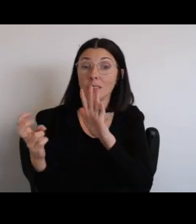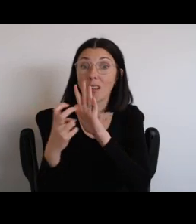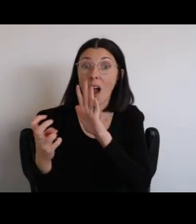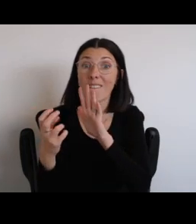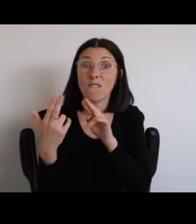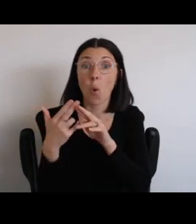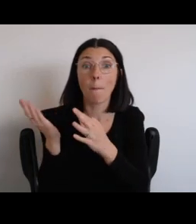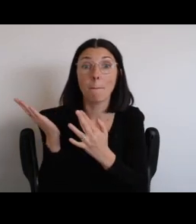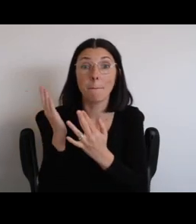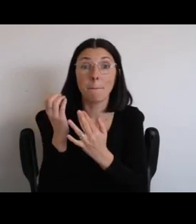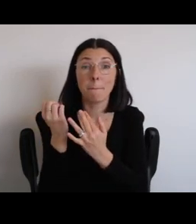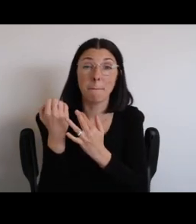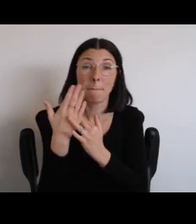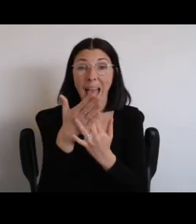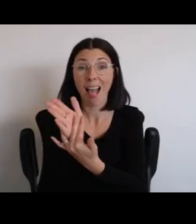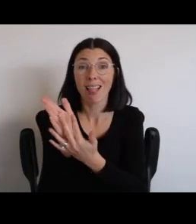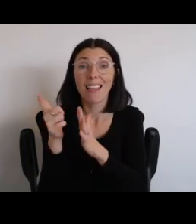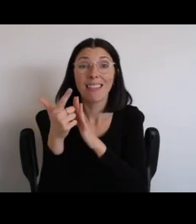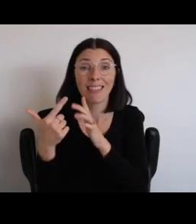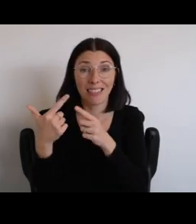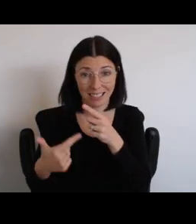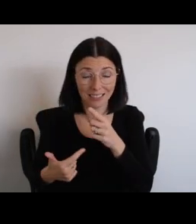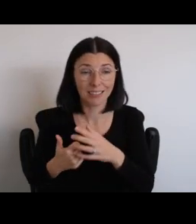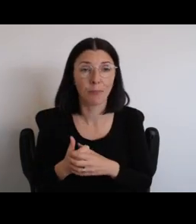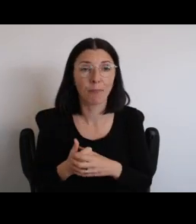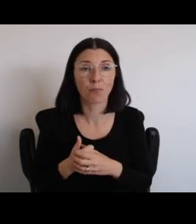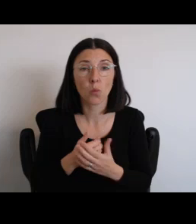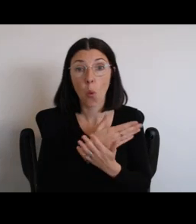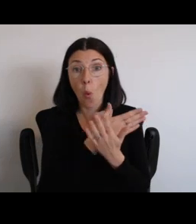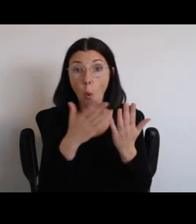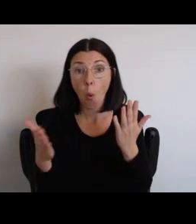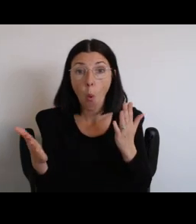previously all of our webinars are captioned and added to our YouTube channel and we'll send the